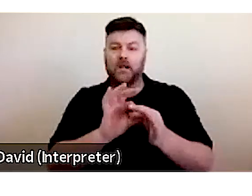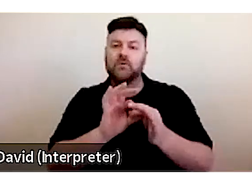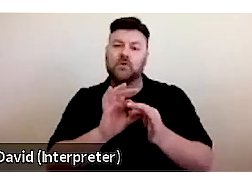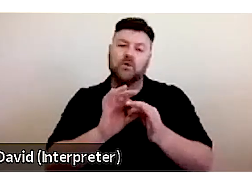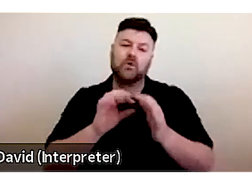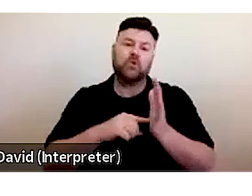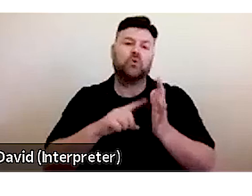people...